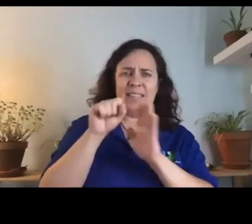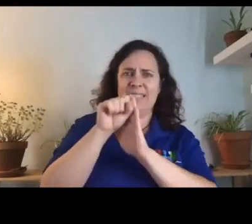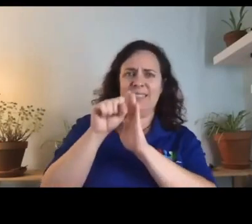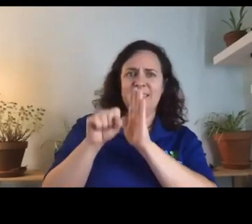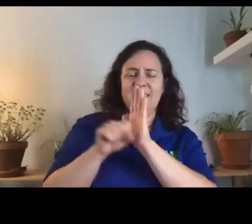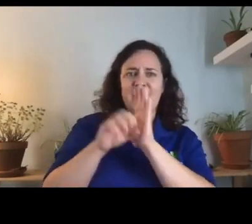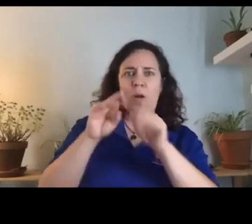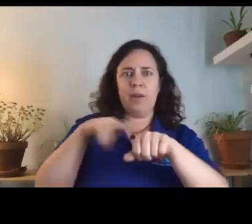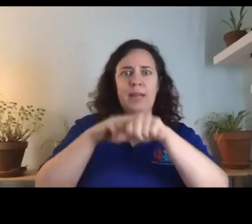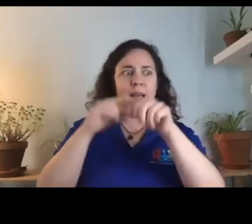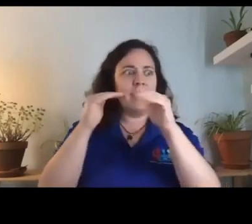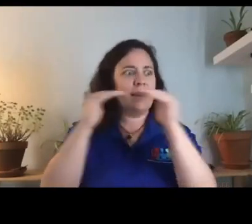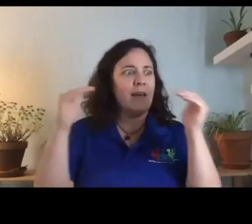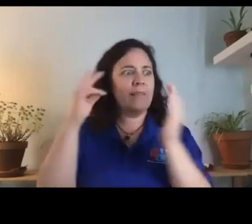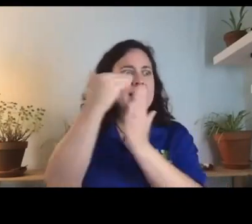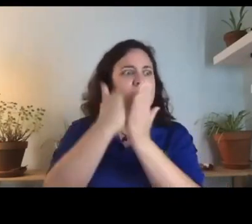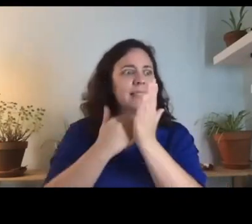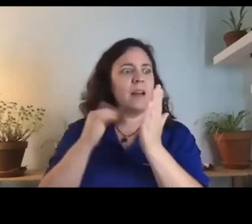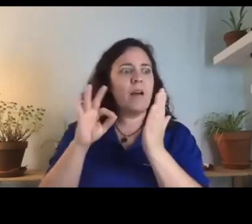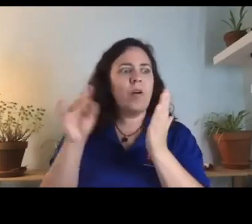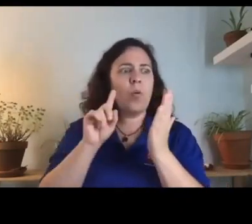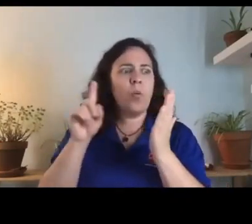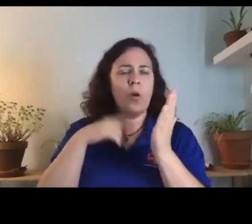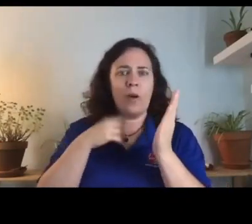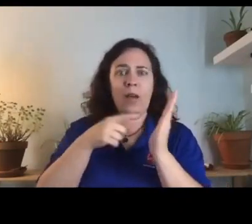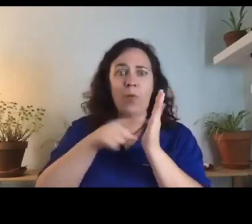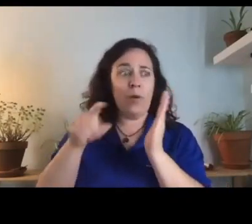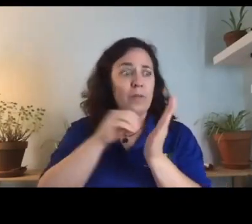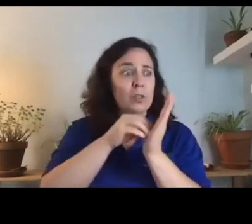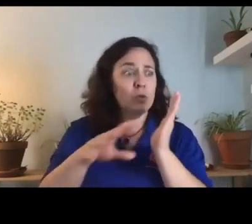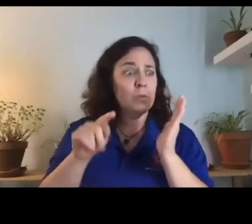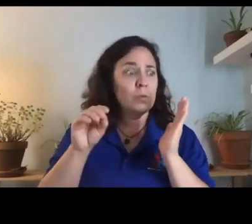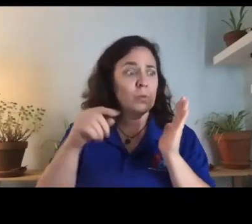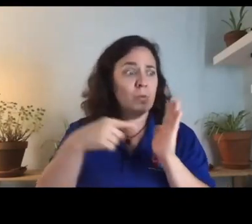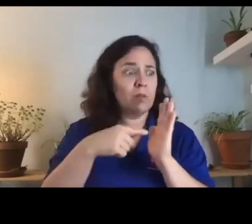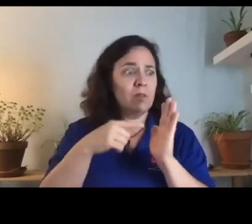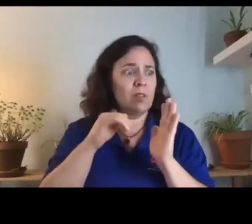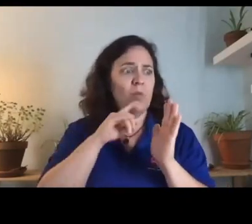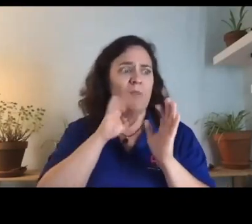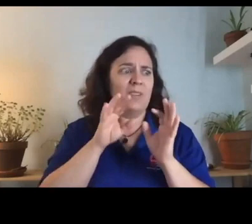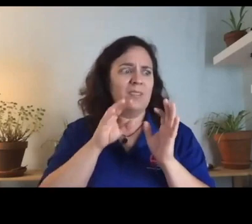The last question is, are there any national state registries of Deaf psychologists or